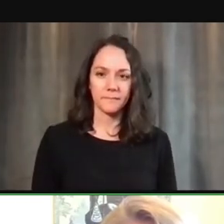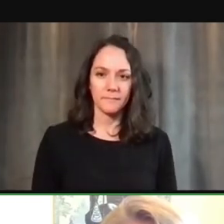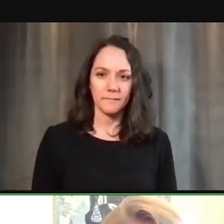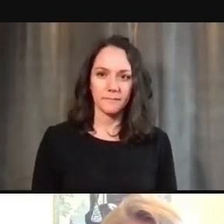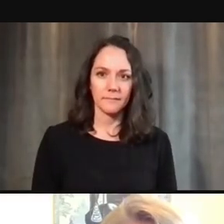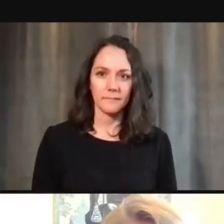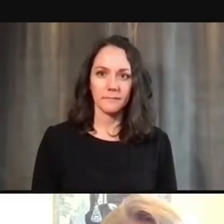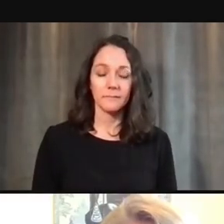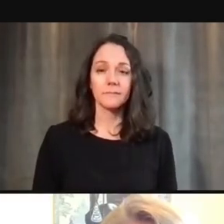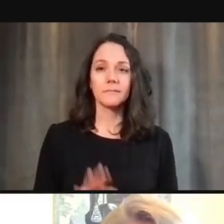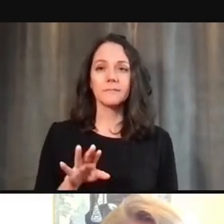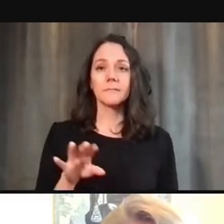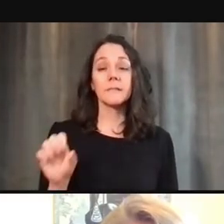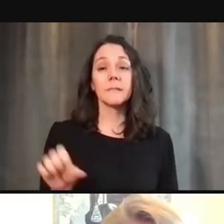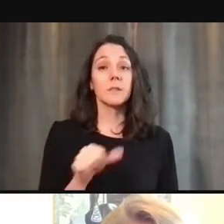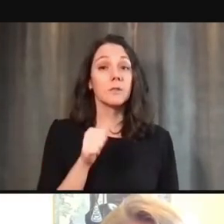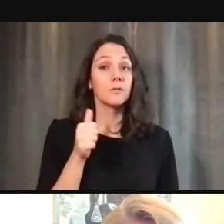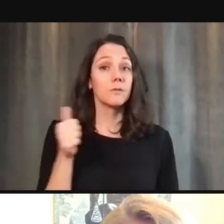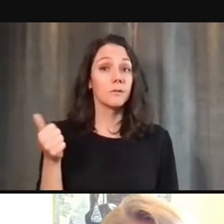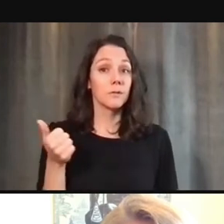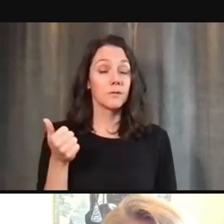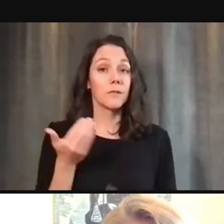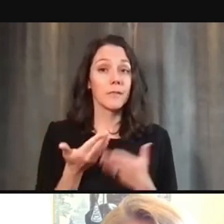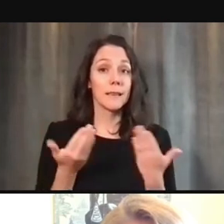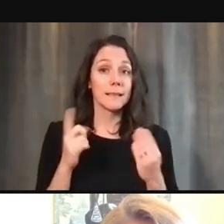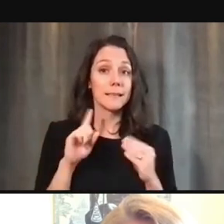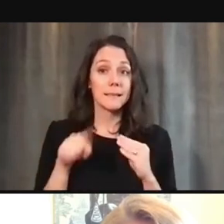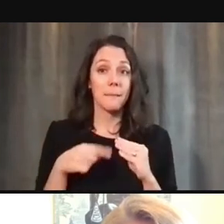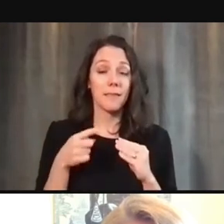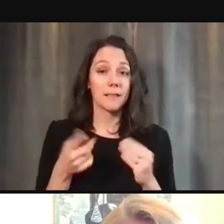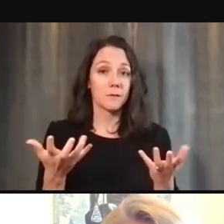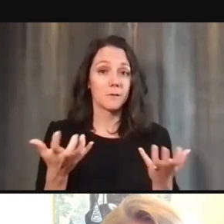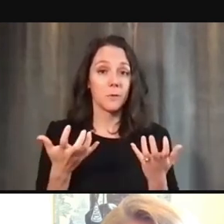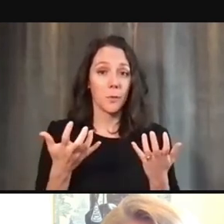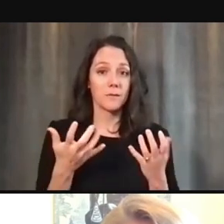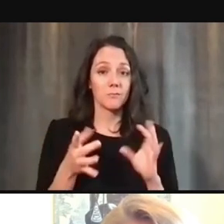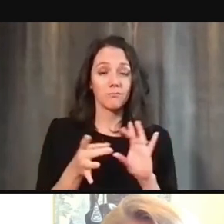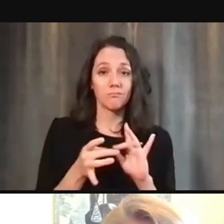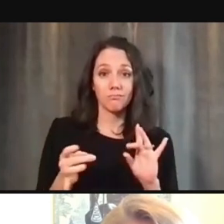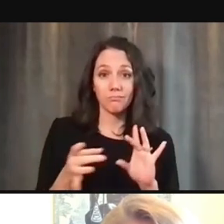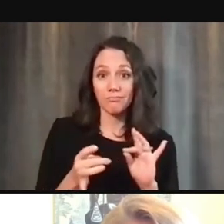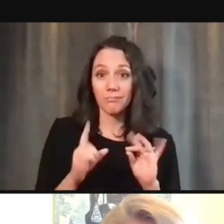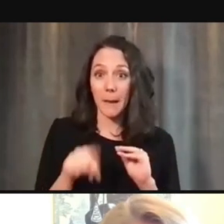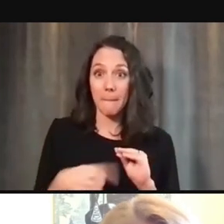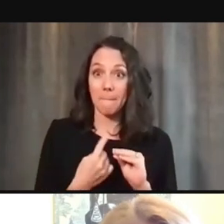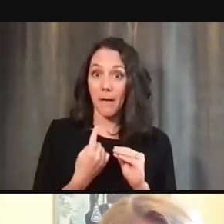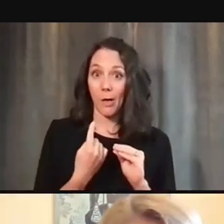Is there anything about this that you want to say from the world of poetry? I do not want to put you on the spot,